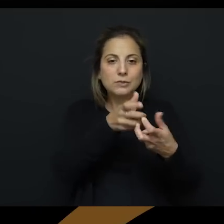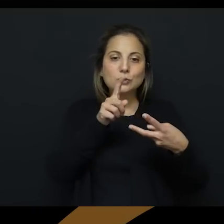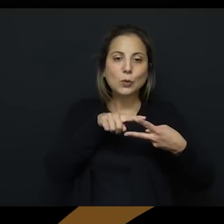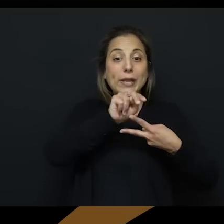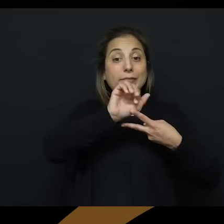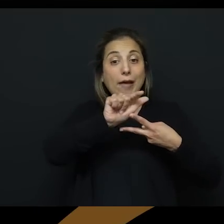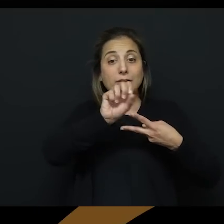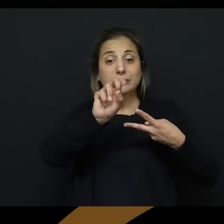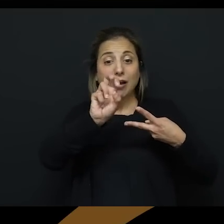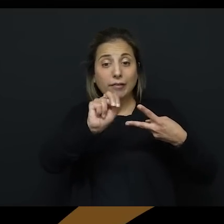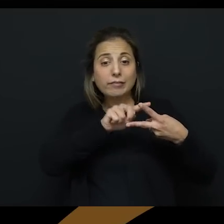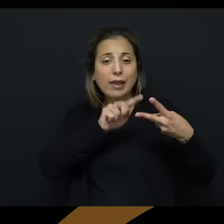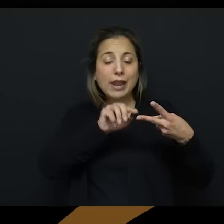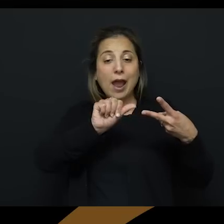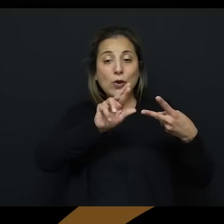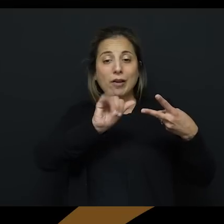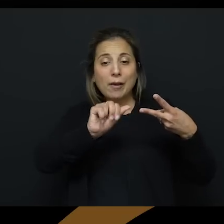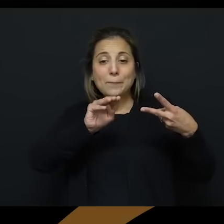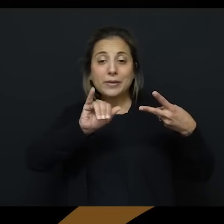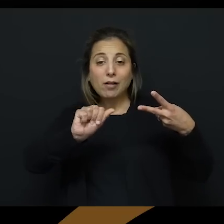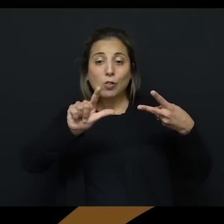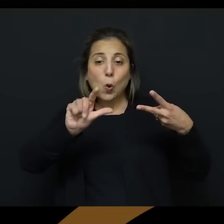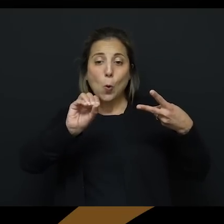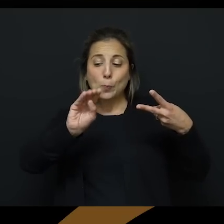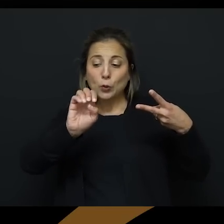I had to create accessibility for them, but accessibility for actors